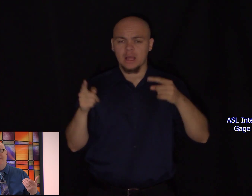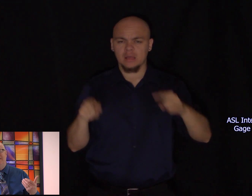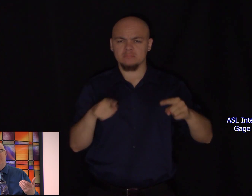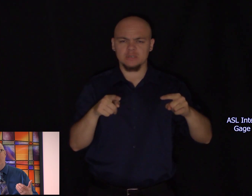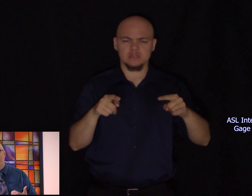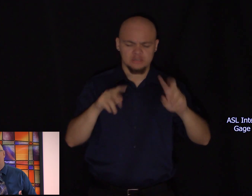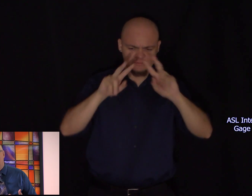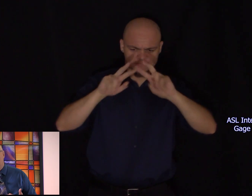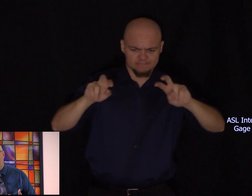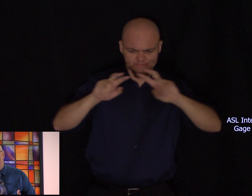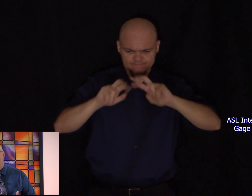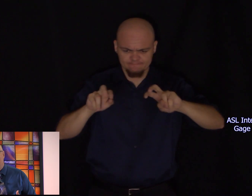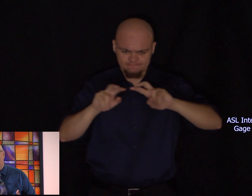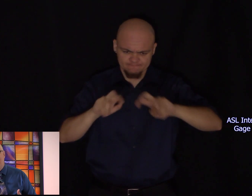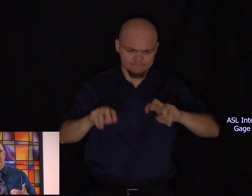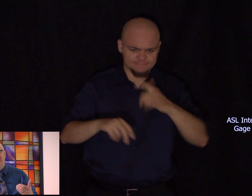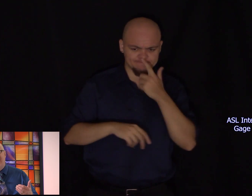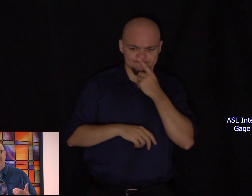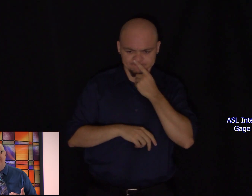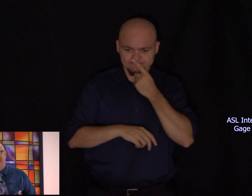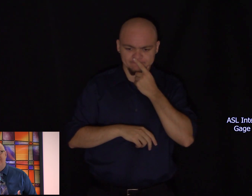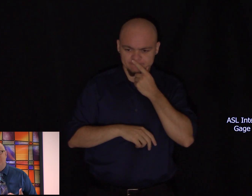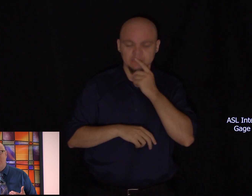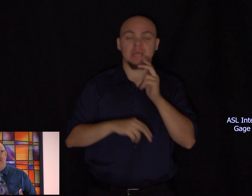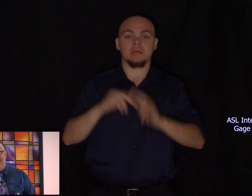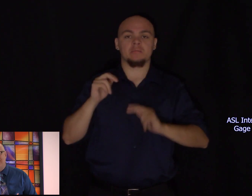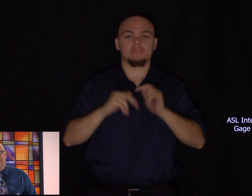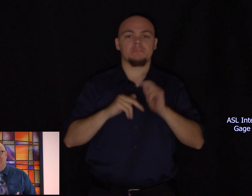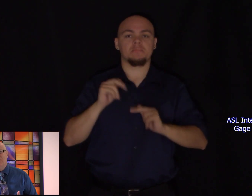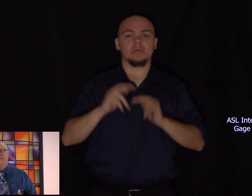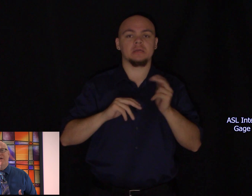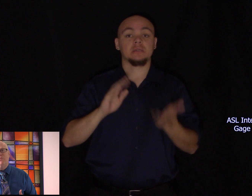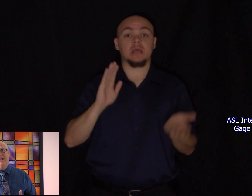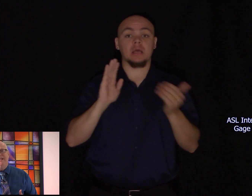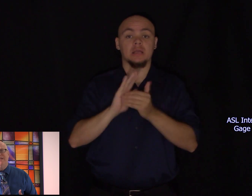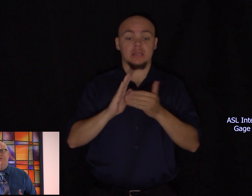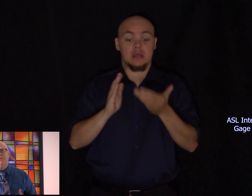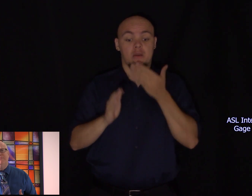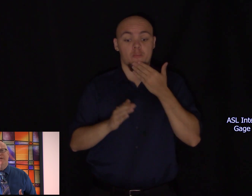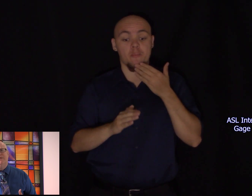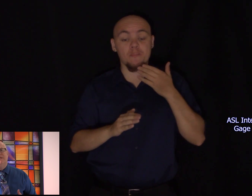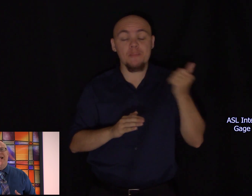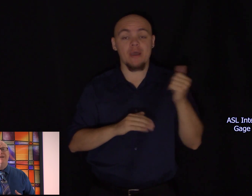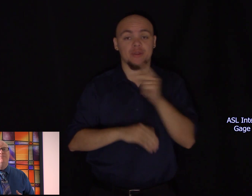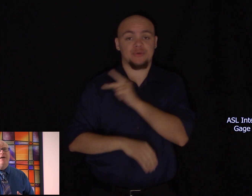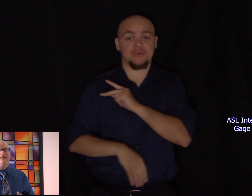we begin to question what happened and to dissect what happened say we need to rebuild a better